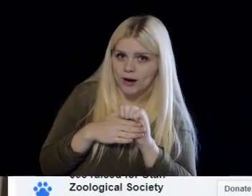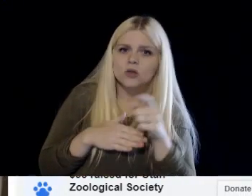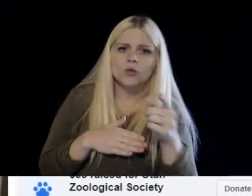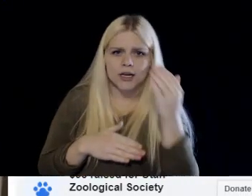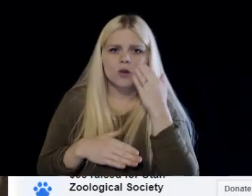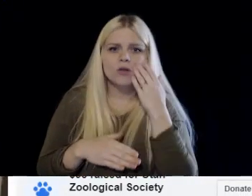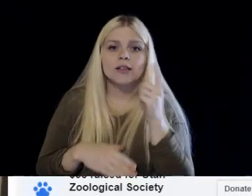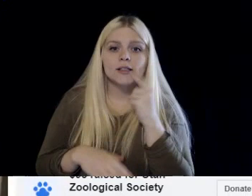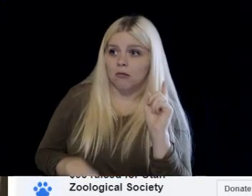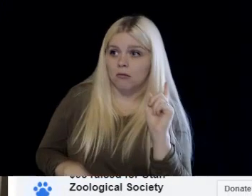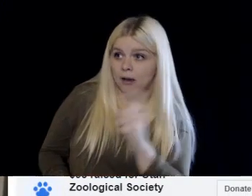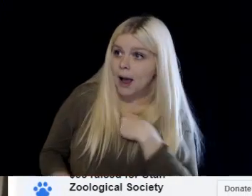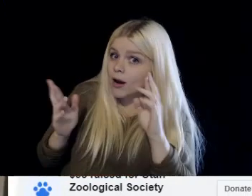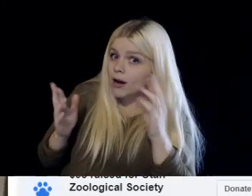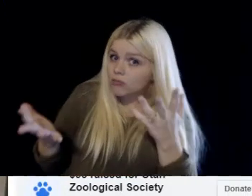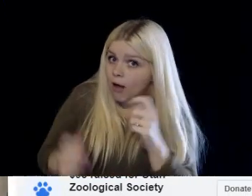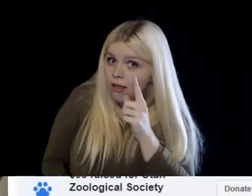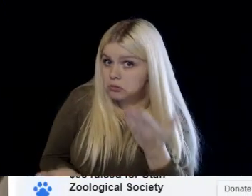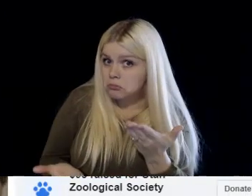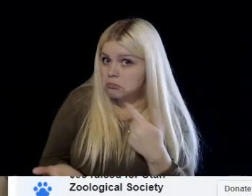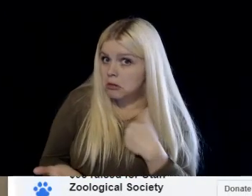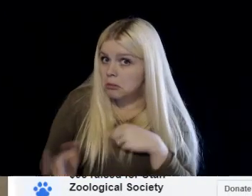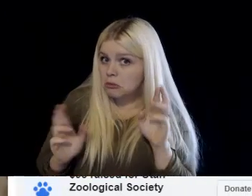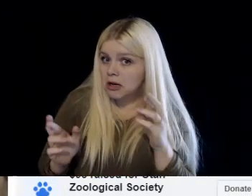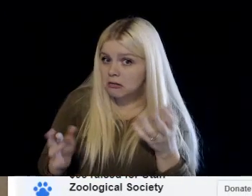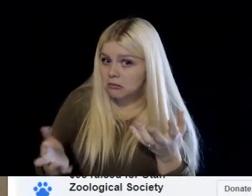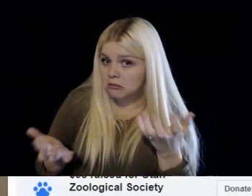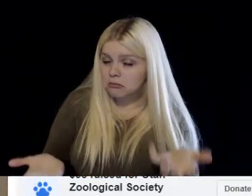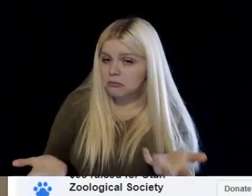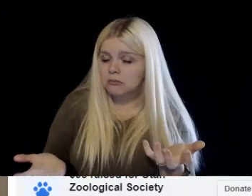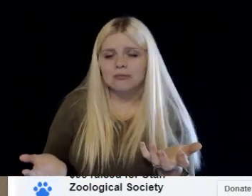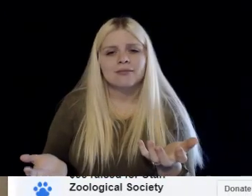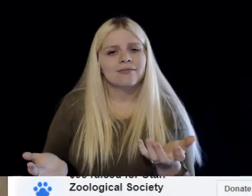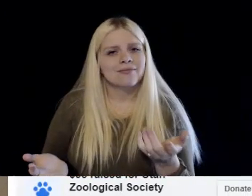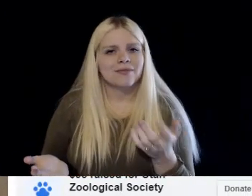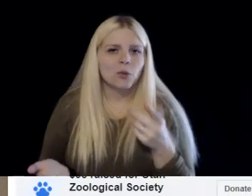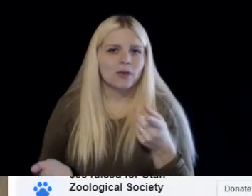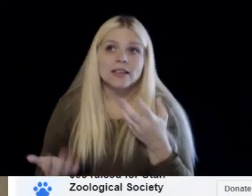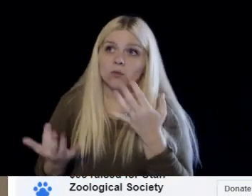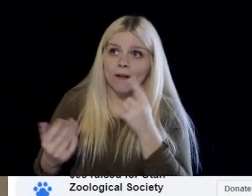we would like to give him lunch right now- Erica: He would be like fine with that. Okay.